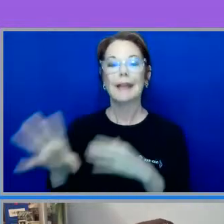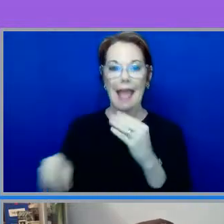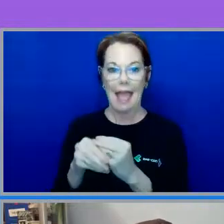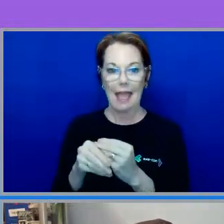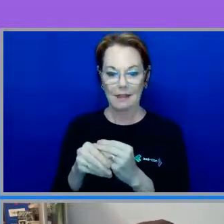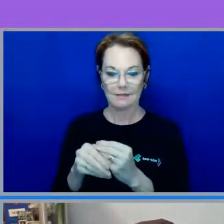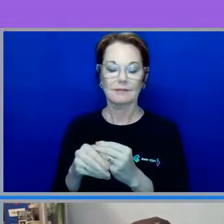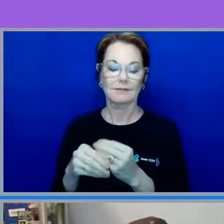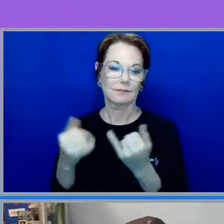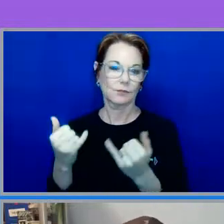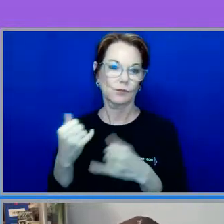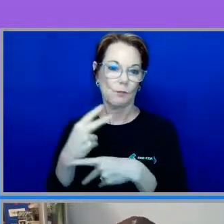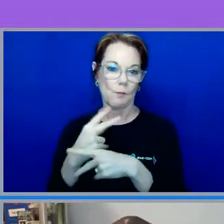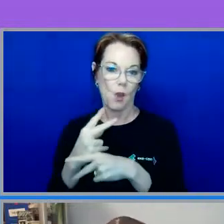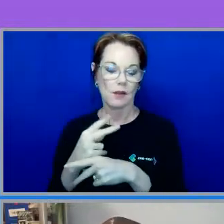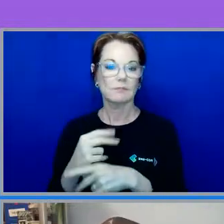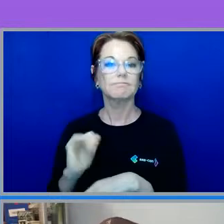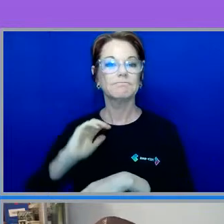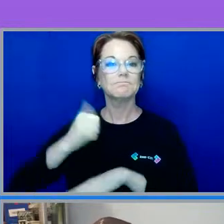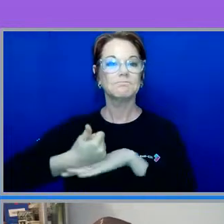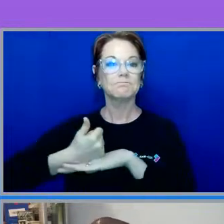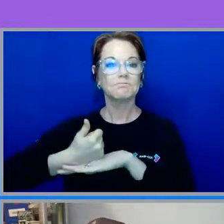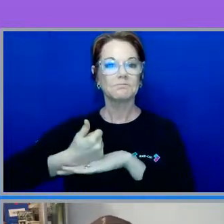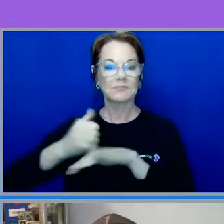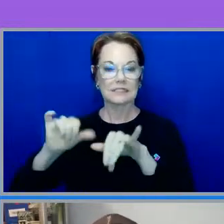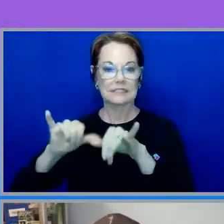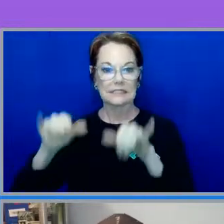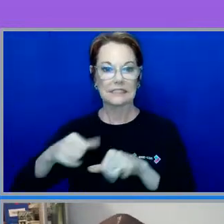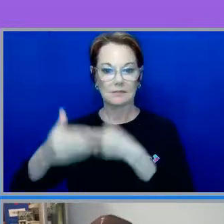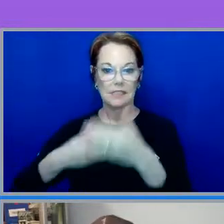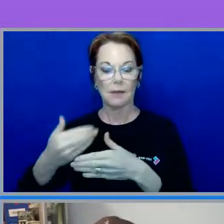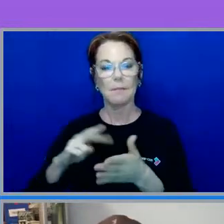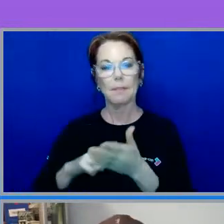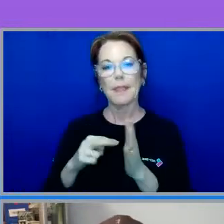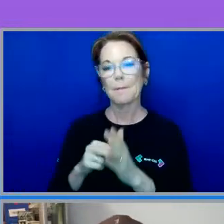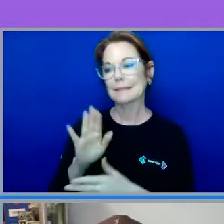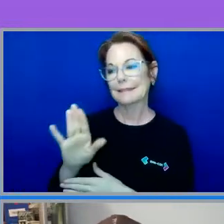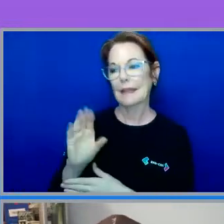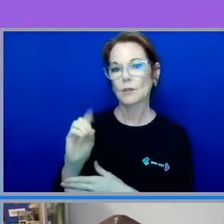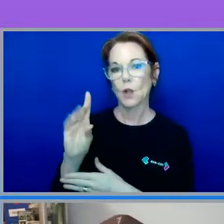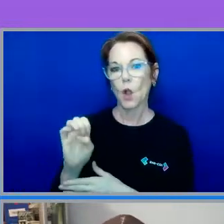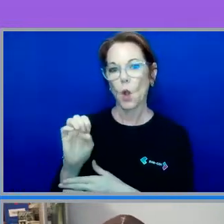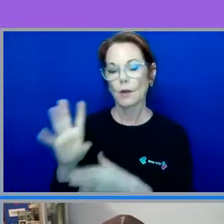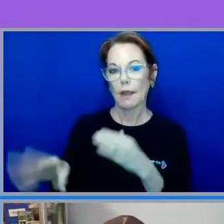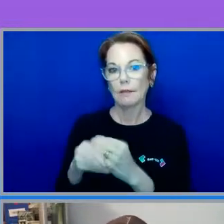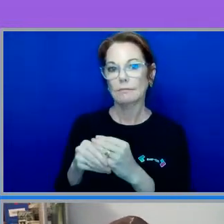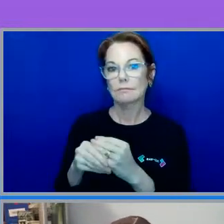product. And most development teams have processes set up so that an individual developer can't simply add their code to